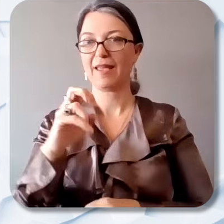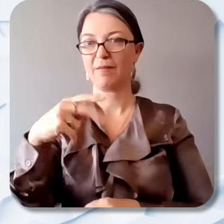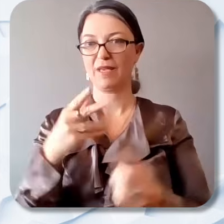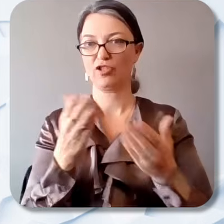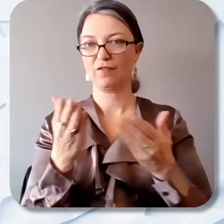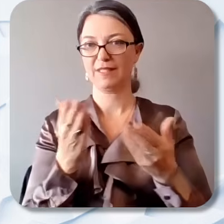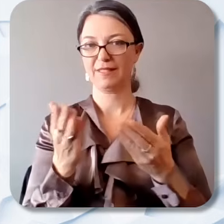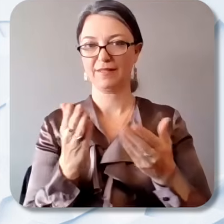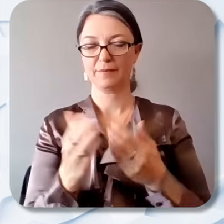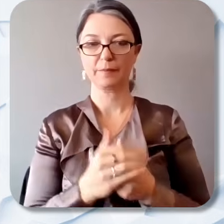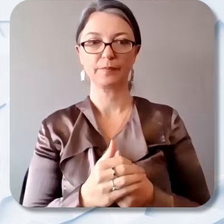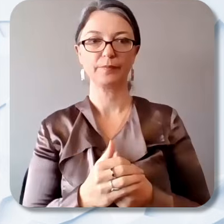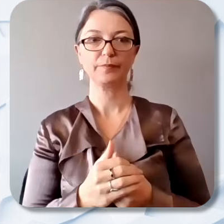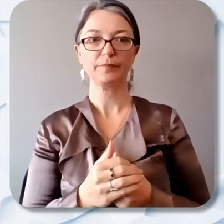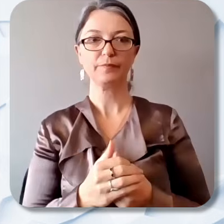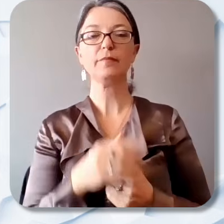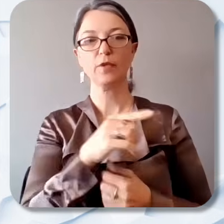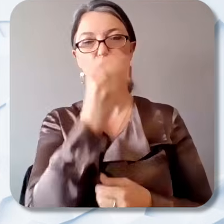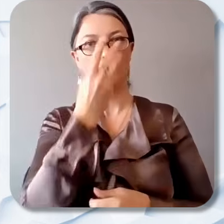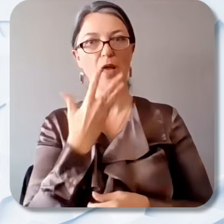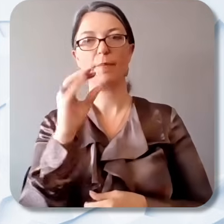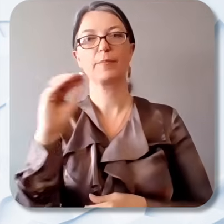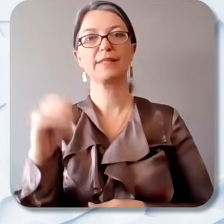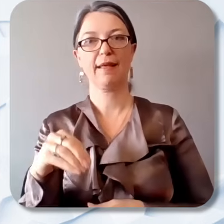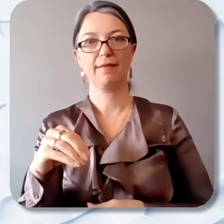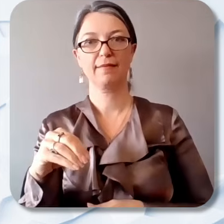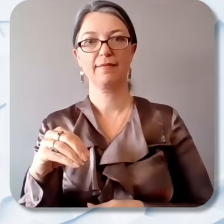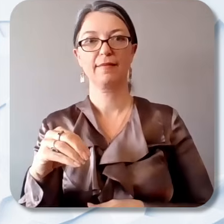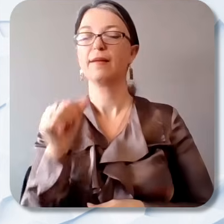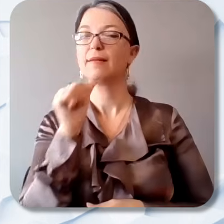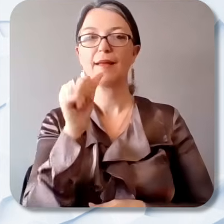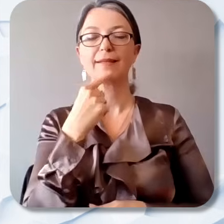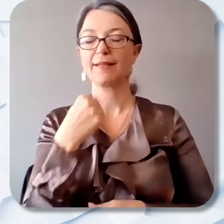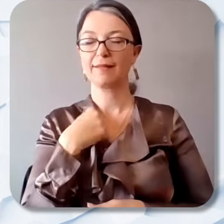and we will, and you'll tell us in a percentage. You're not going to provide us individual student level data.